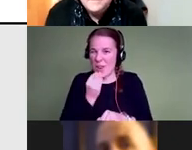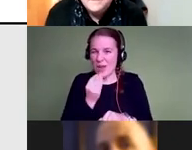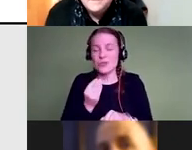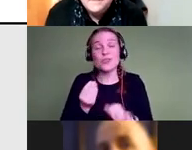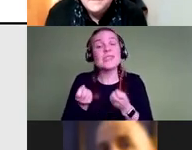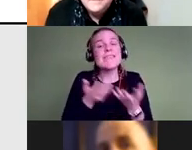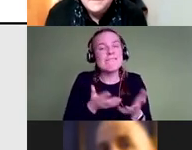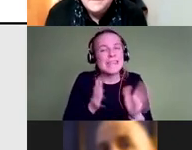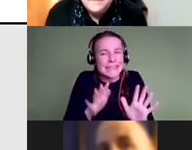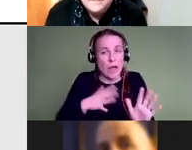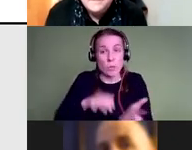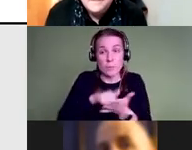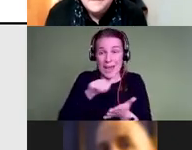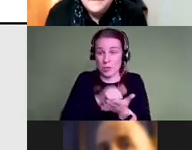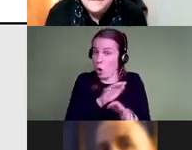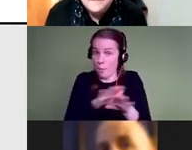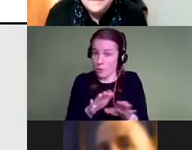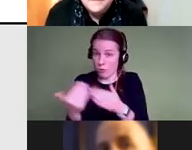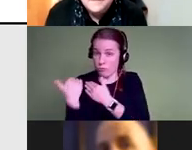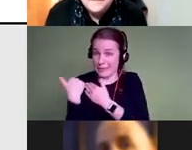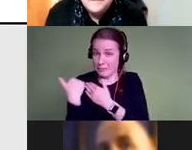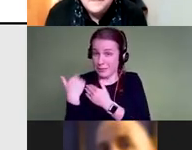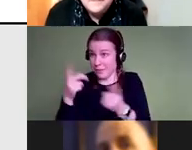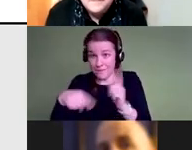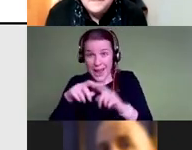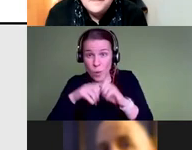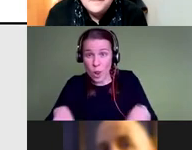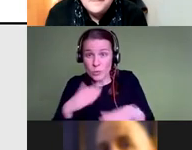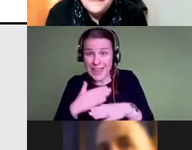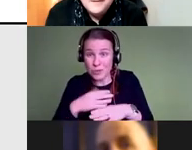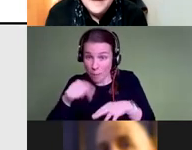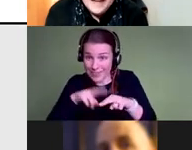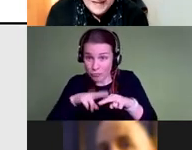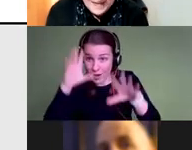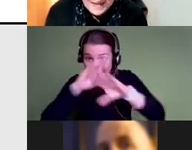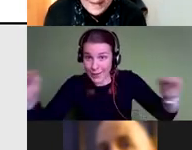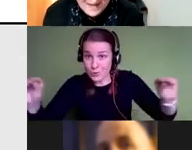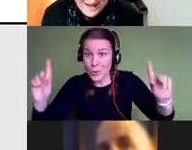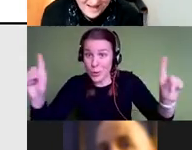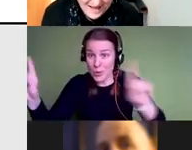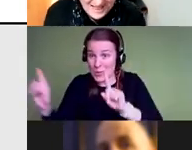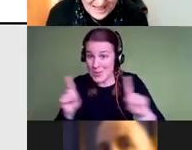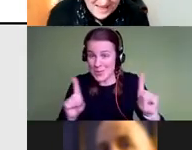Someone who wants to, or needs to be able to see through that gate, those visual visibility areas are